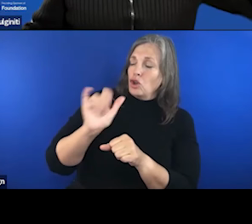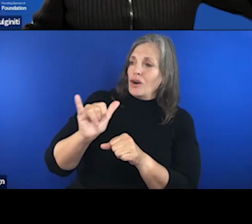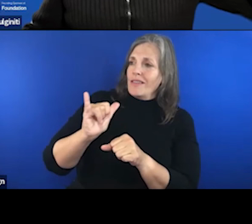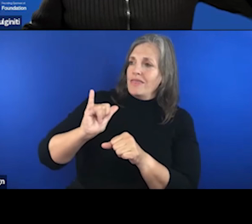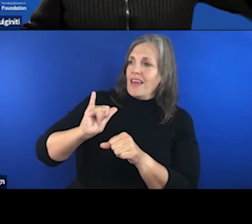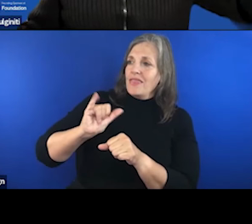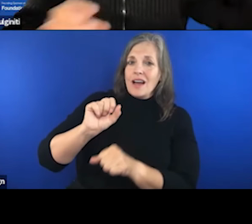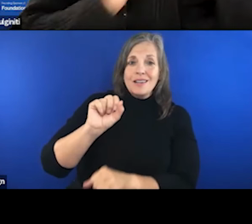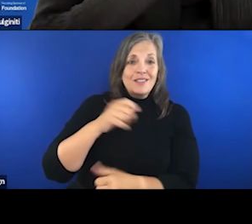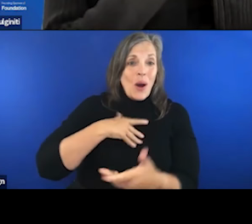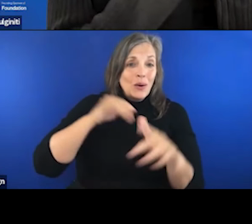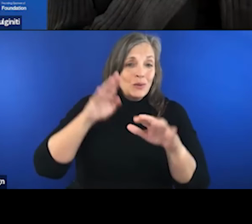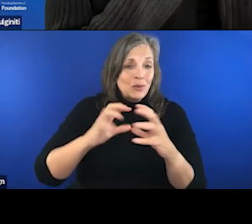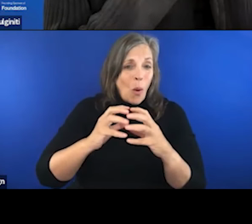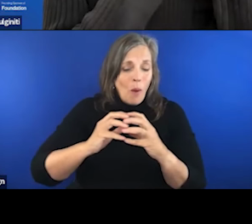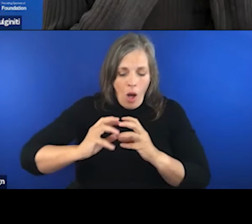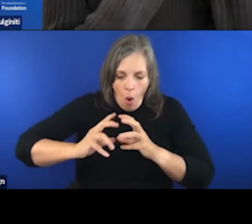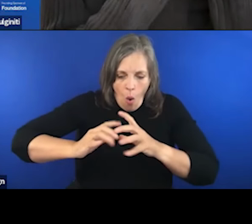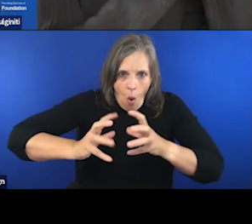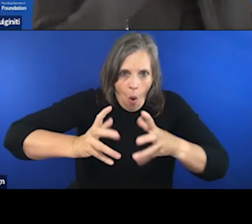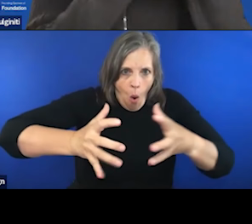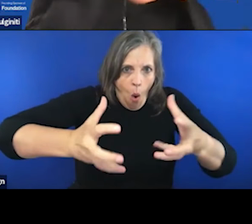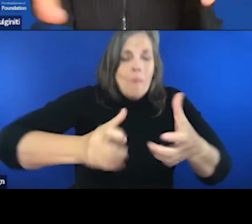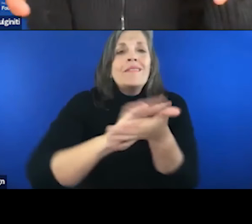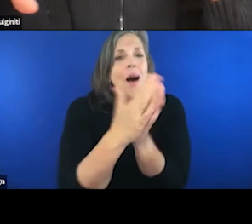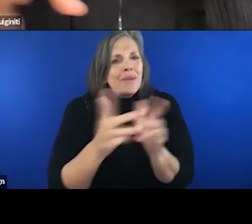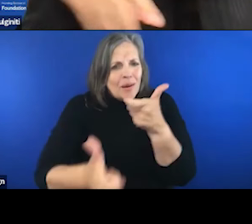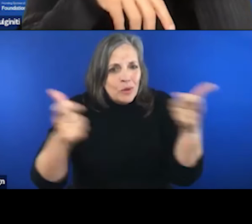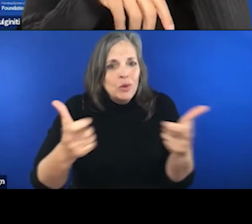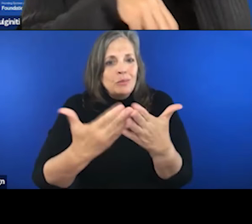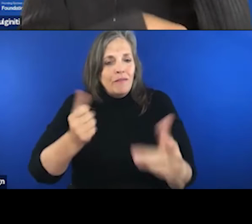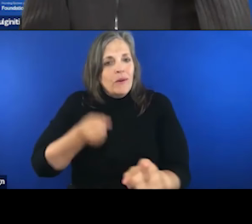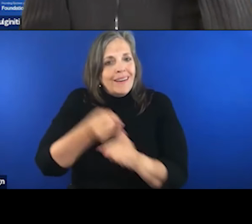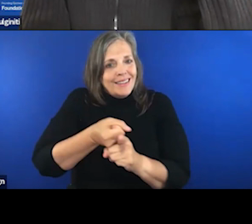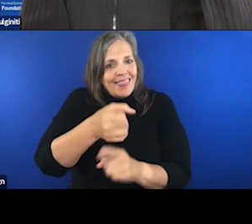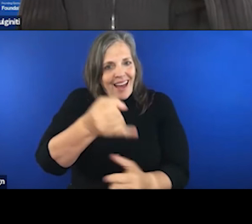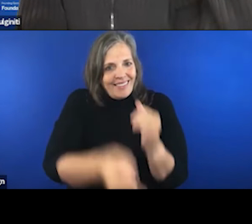devs and that's why I've started well this this presentation is showing you how we started at the